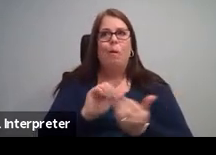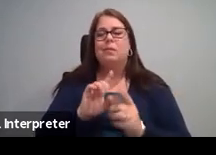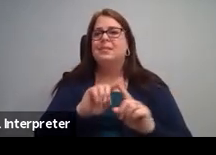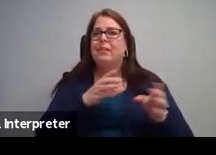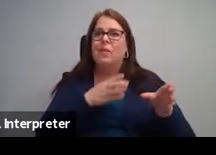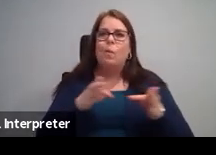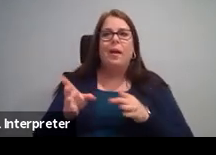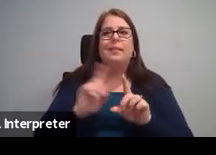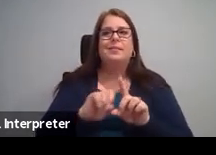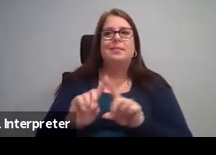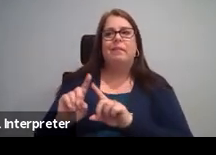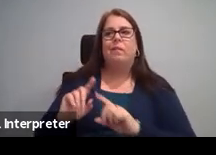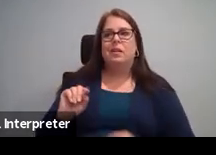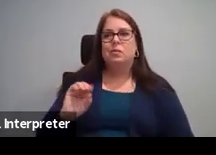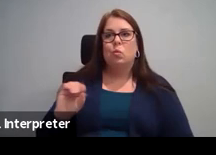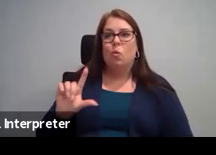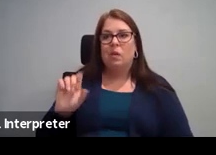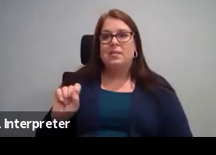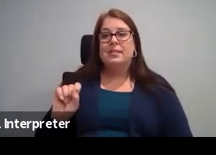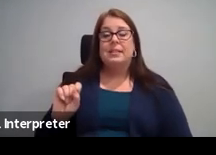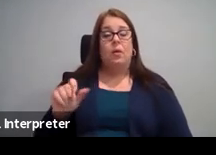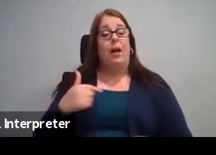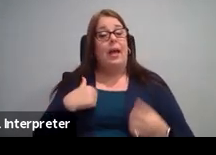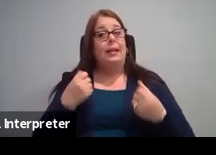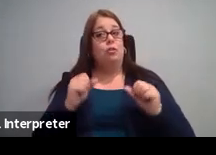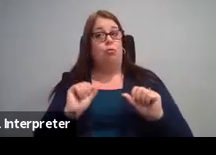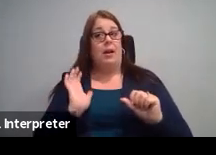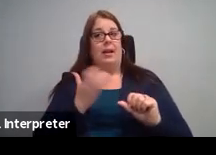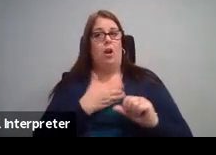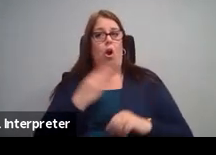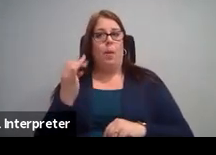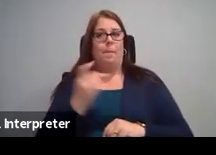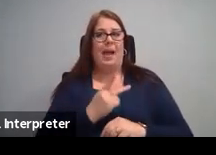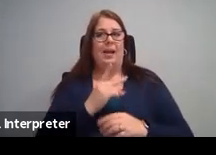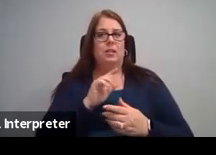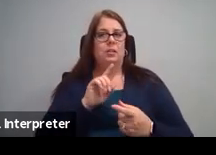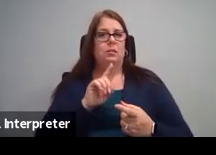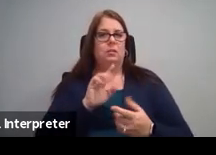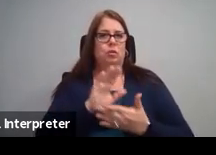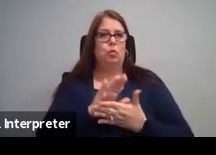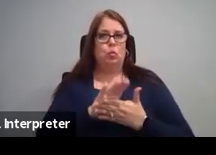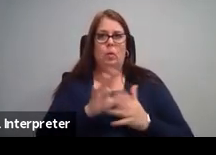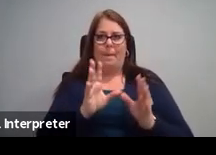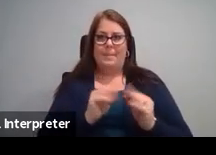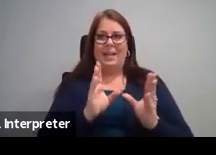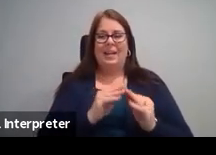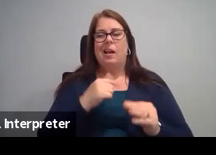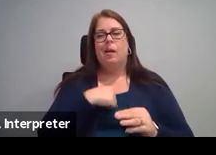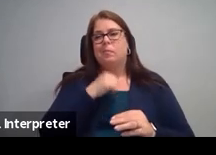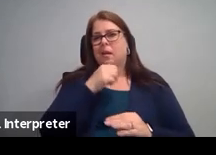Laurie Arnold: And I tried it. Our back to school. You know, it started the year meeting. I'm not usually directly involved ever principal who's involved some of our teachers, but